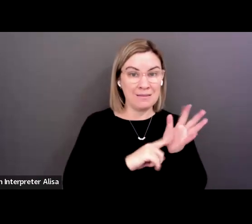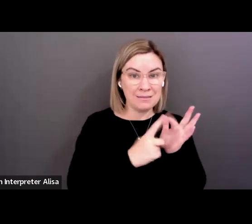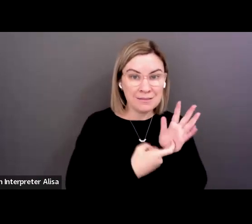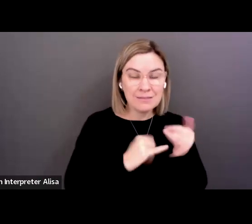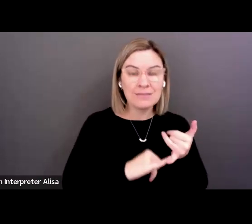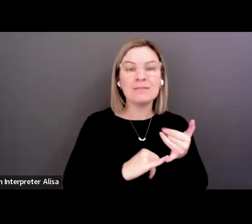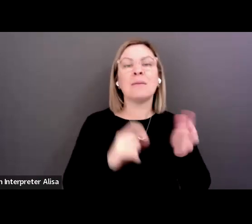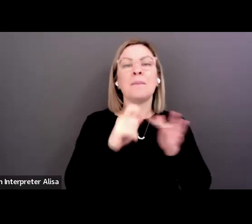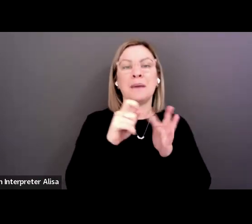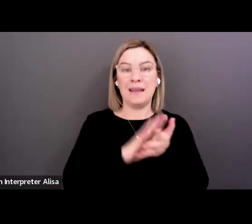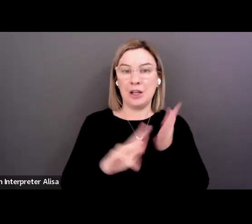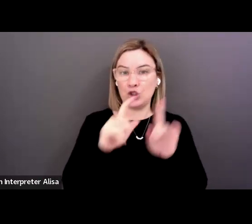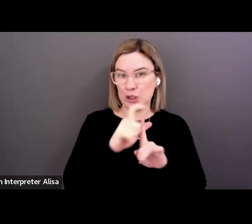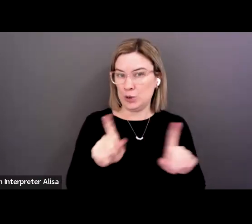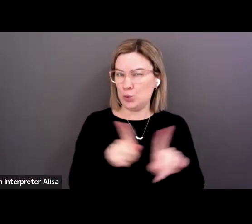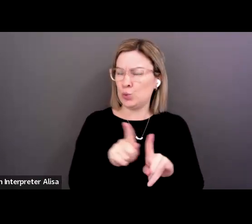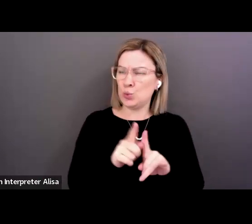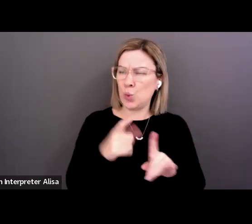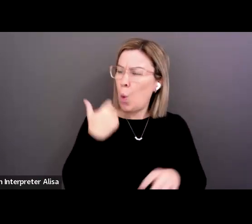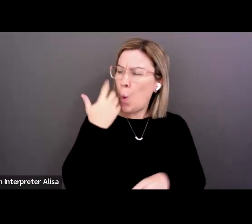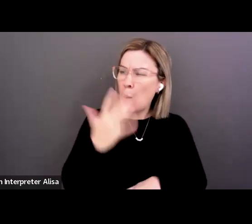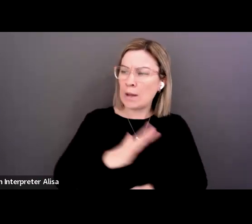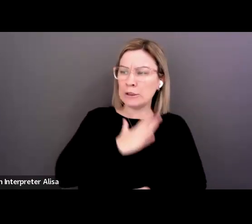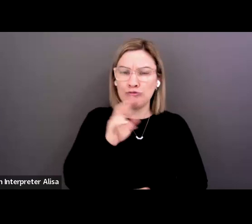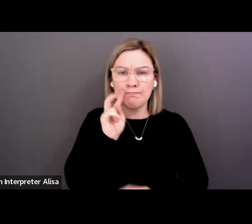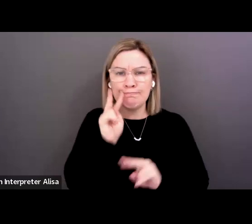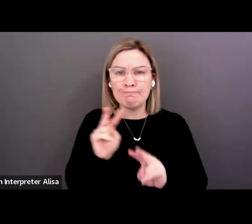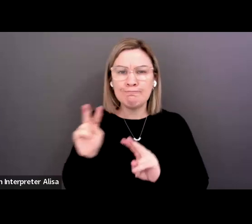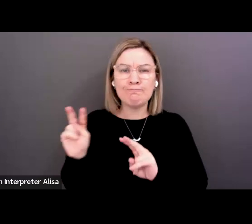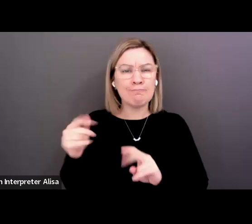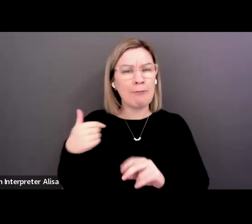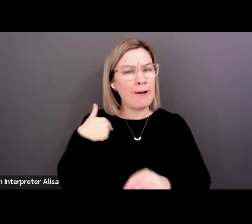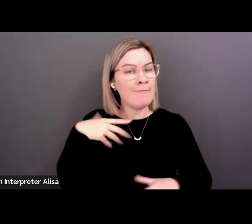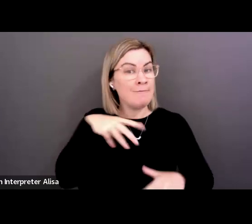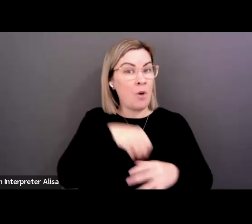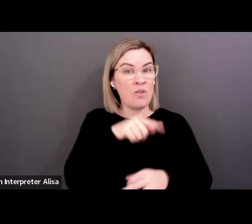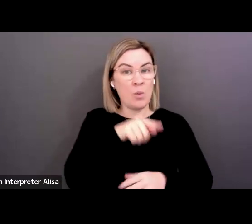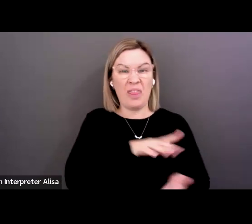fascinated by sea level rise and climate stuff and I incorporate that